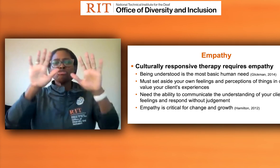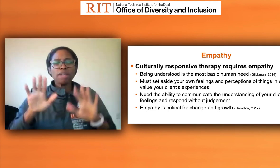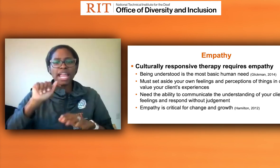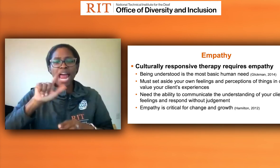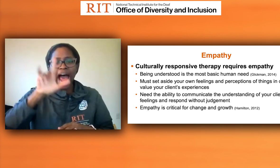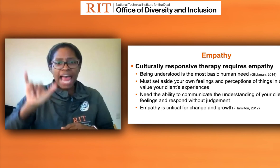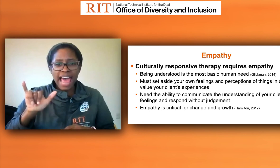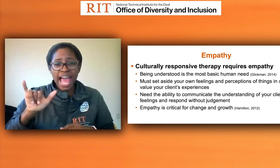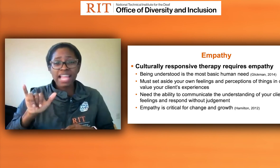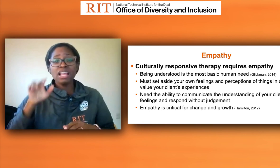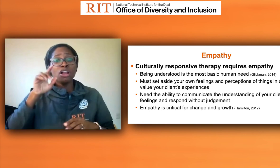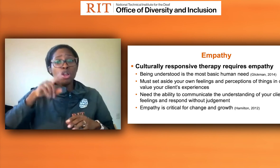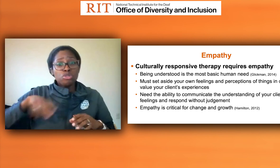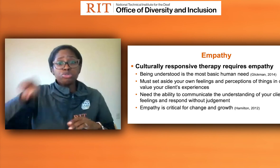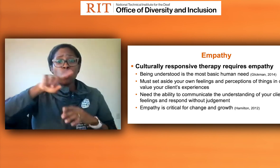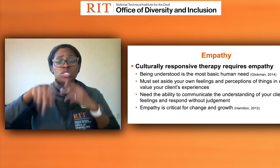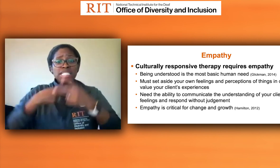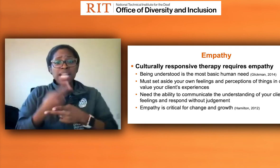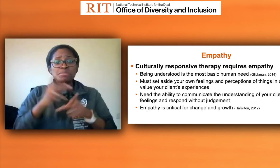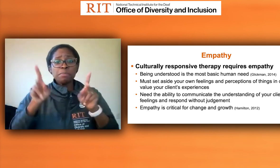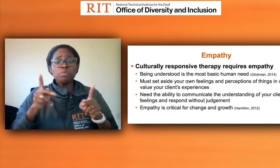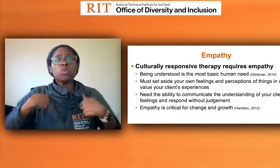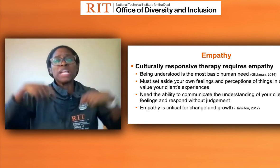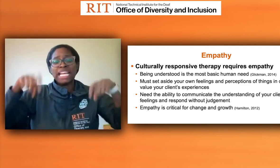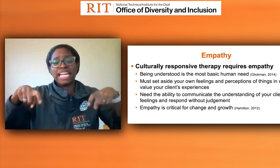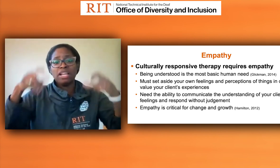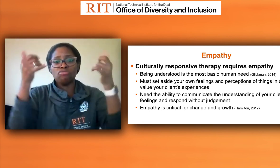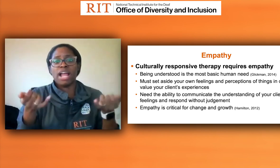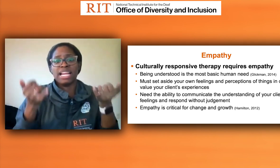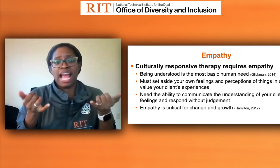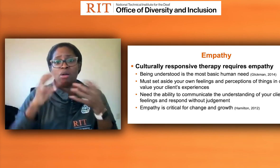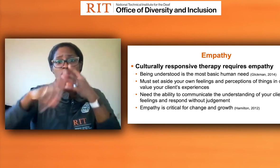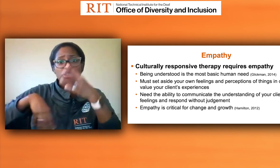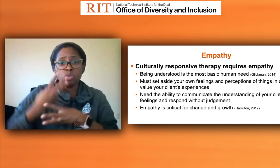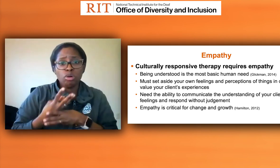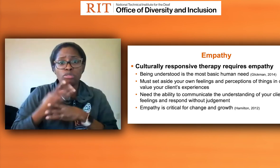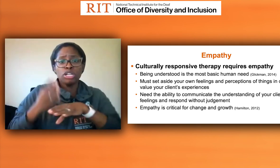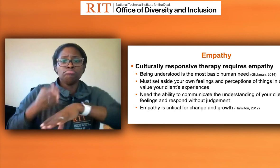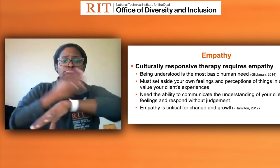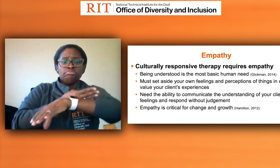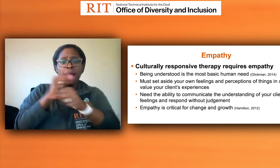You can become an advocate. You can be a great ally. And those are the kinds of people we need